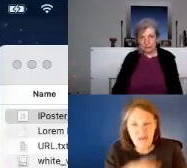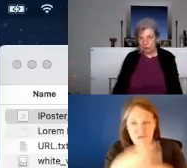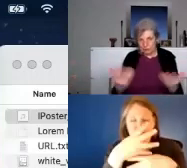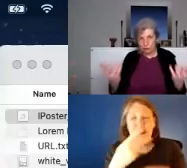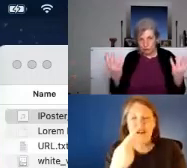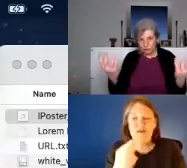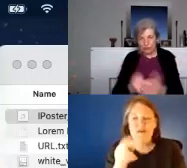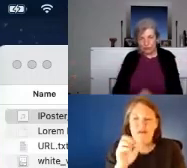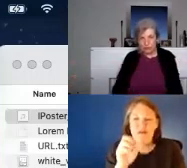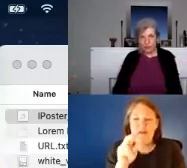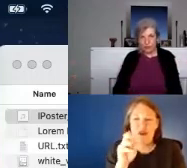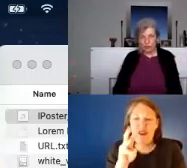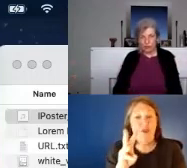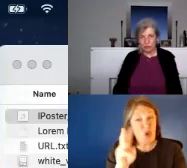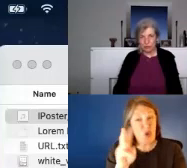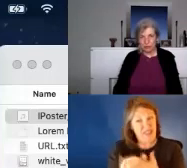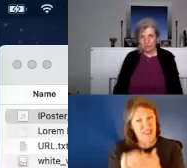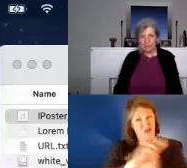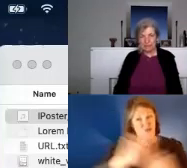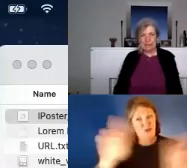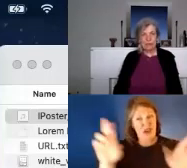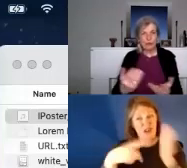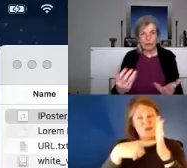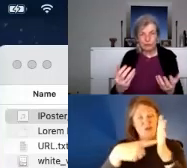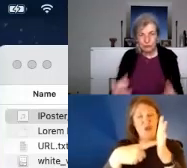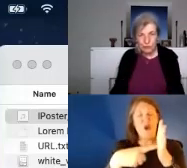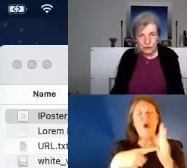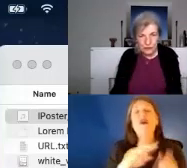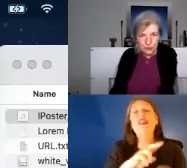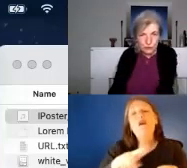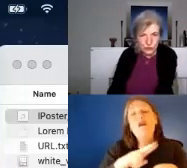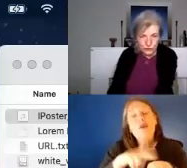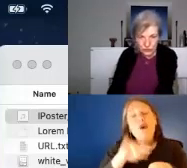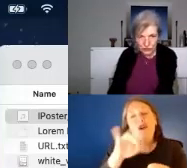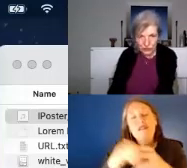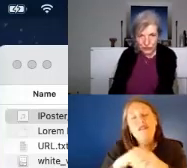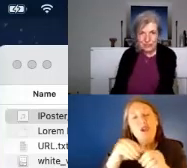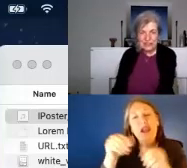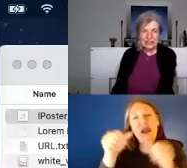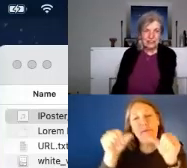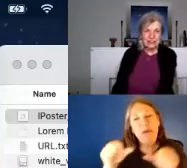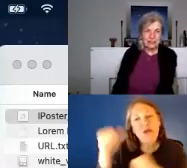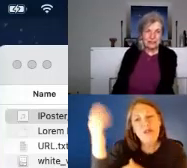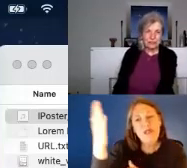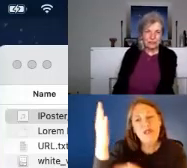preview is ready to be shown. Now of course, 07:30:41 if you are in a poster session, we